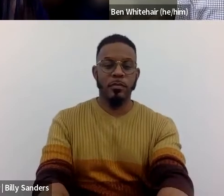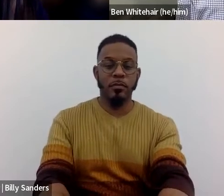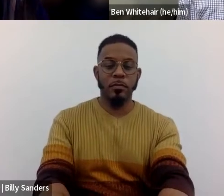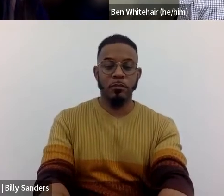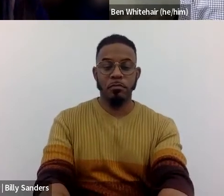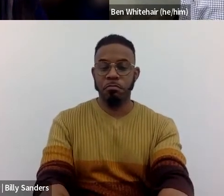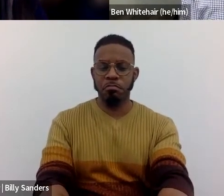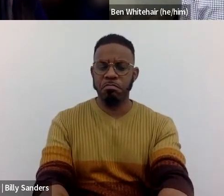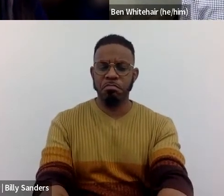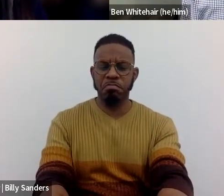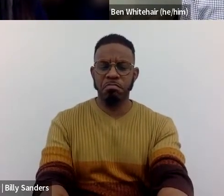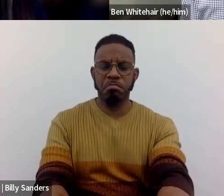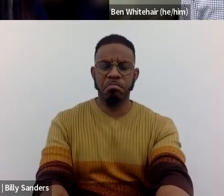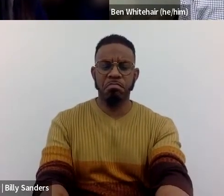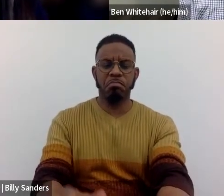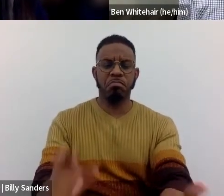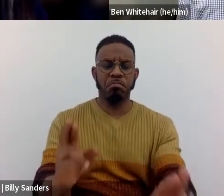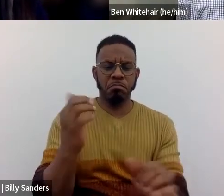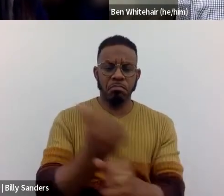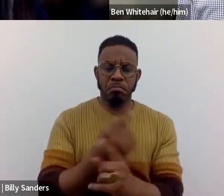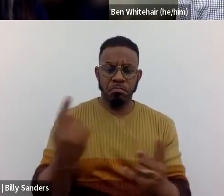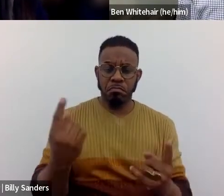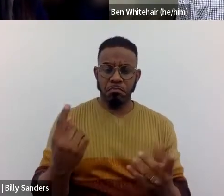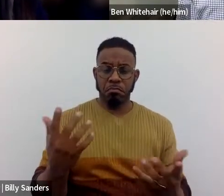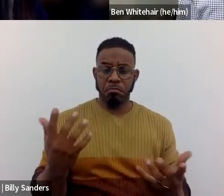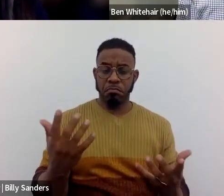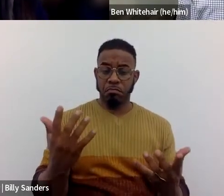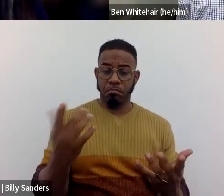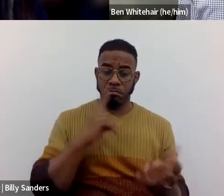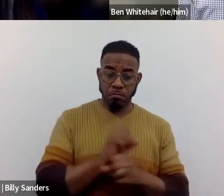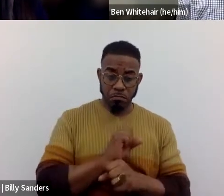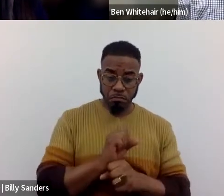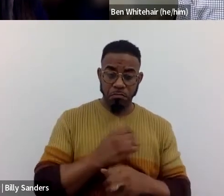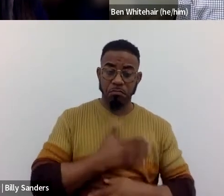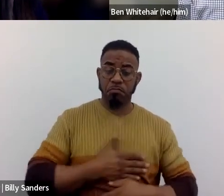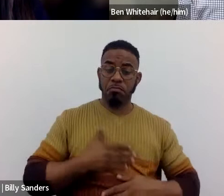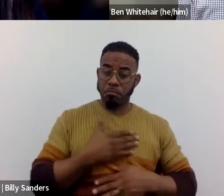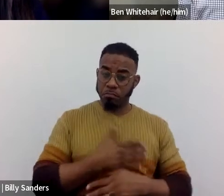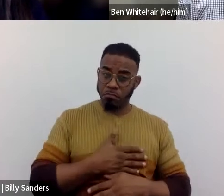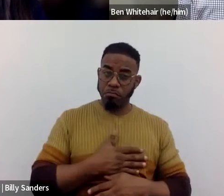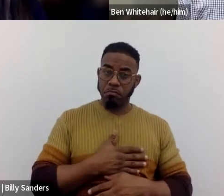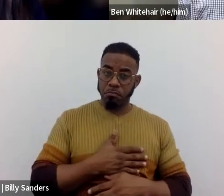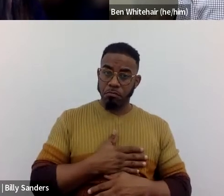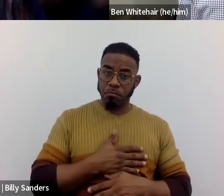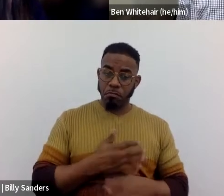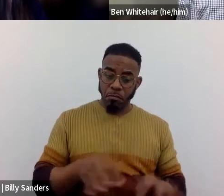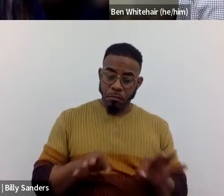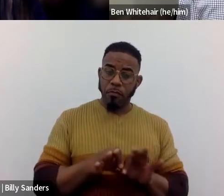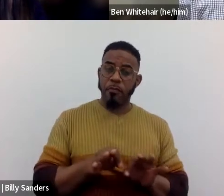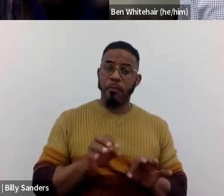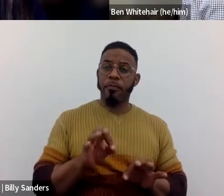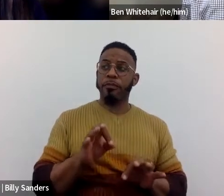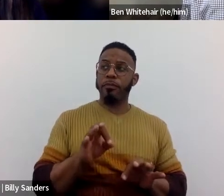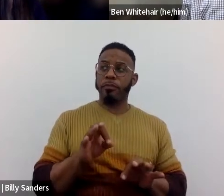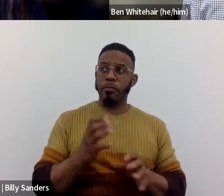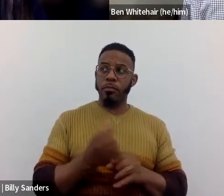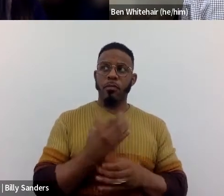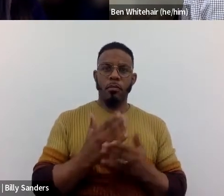No, I just hope everybody really appreciates the value of getting some help,